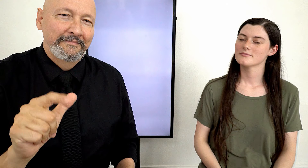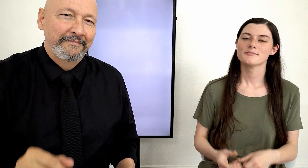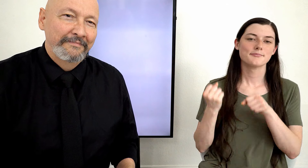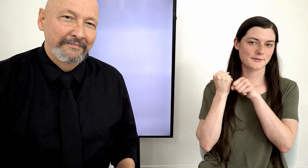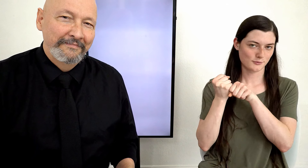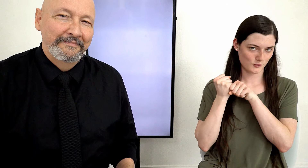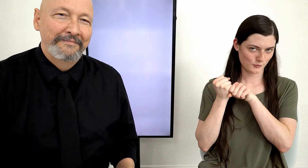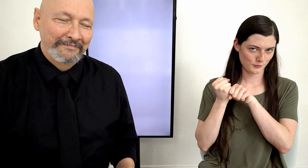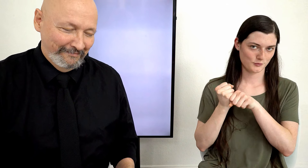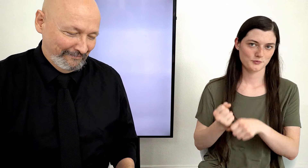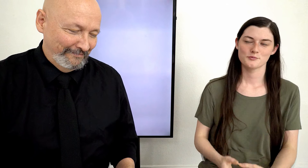baseball